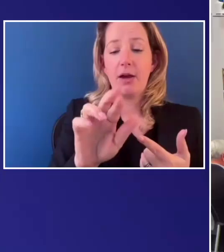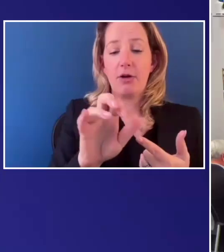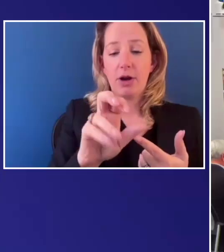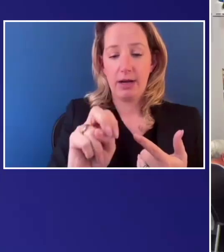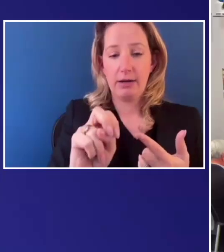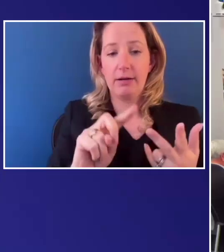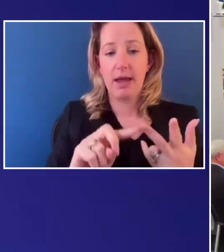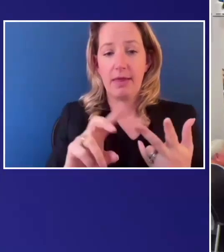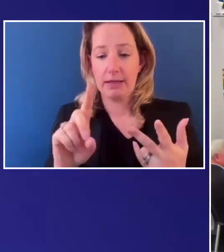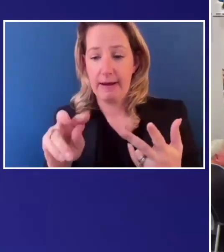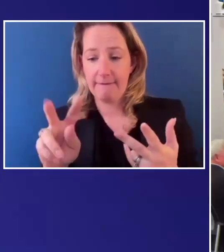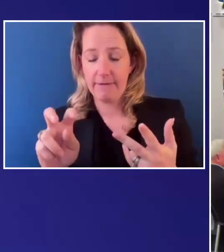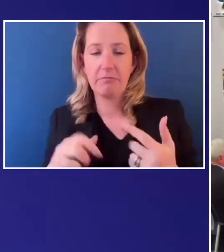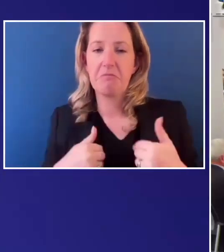You're good? Okay, Aaron, please.